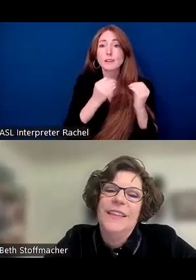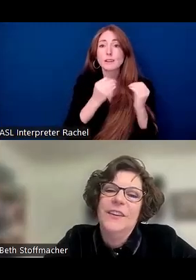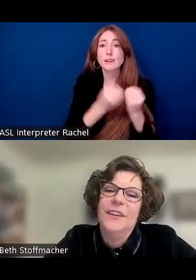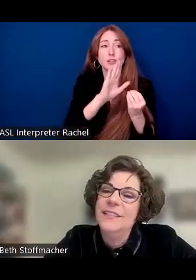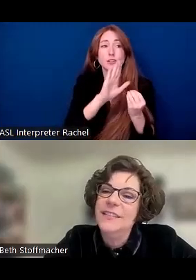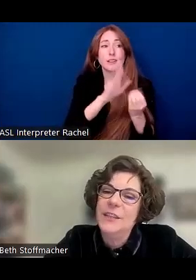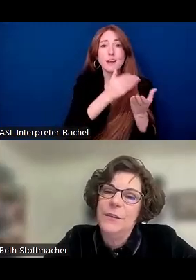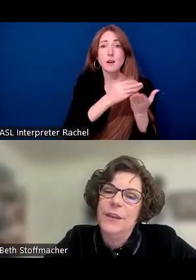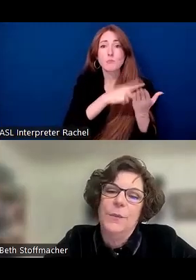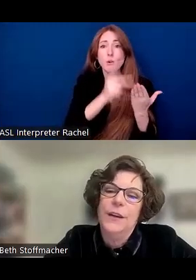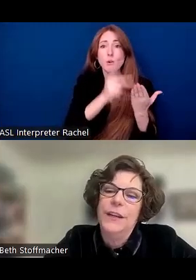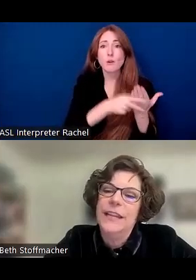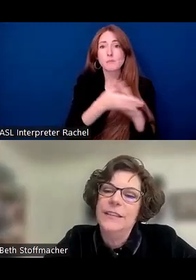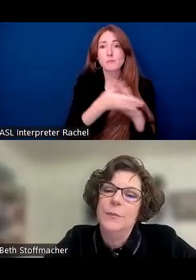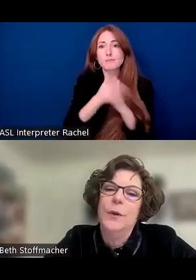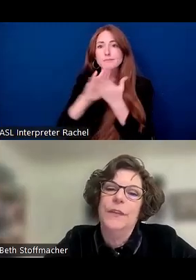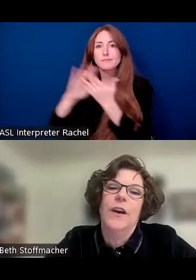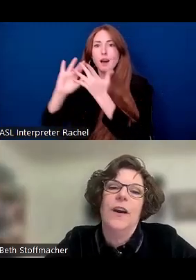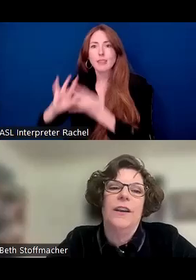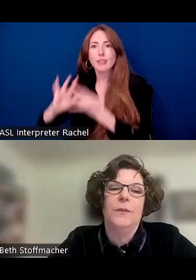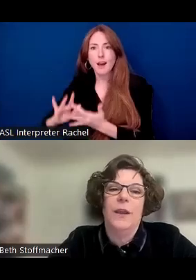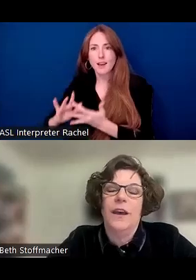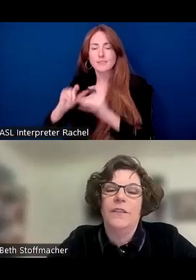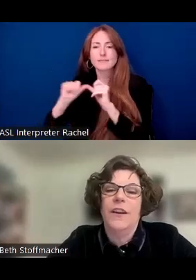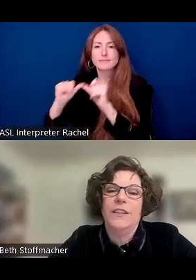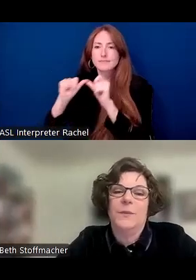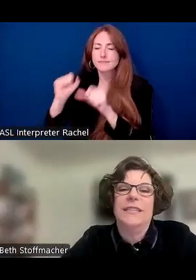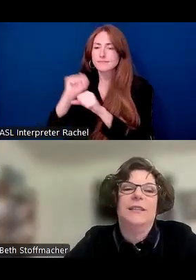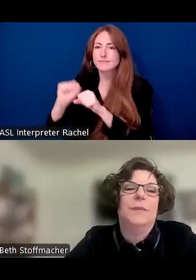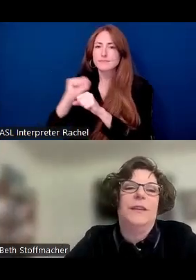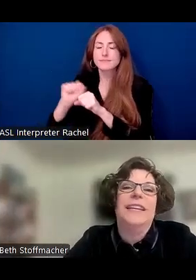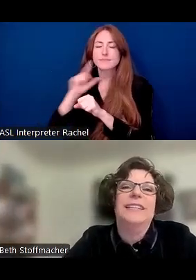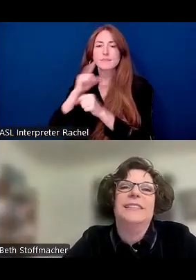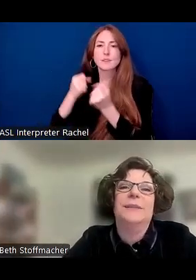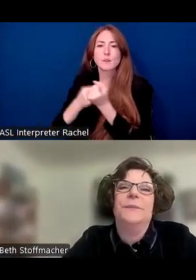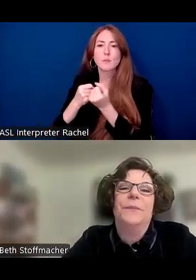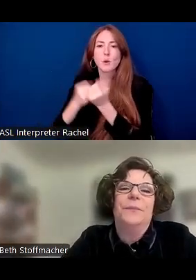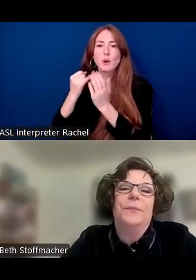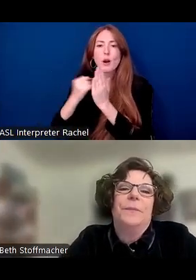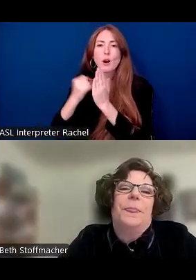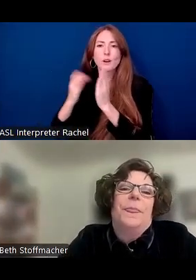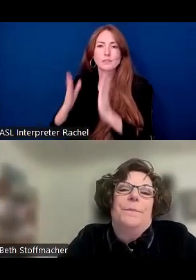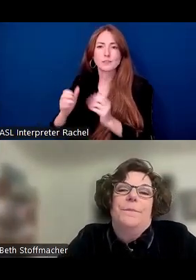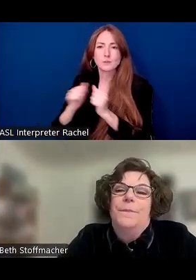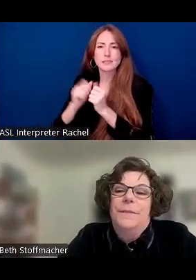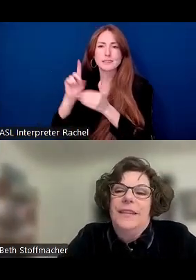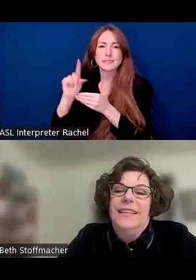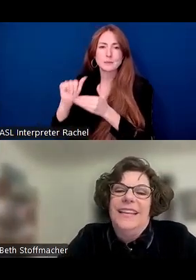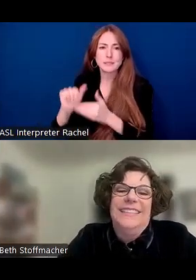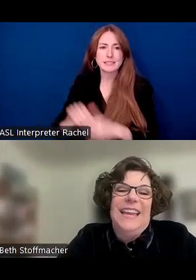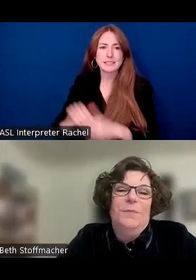they could continue their work and support the art of artists with disabilities. Next slide,